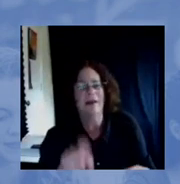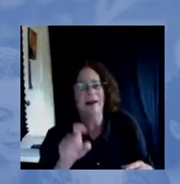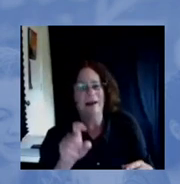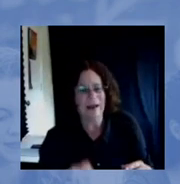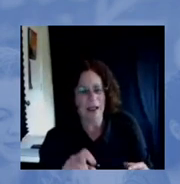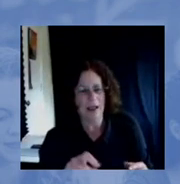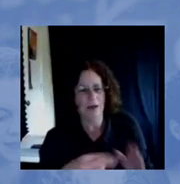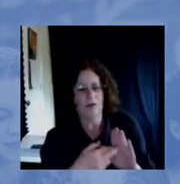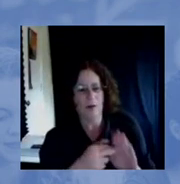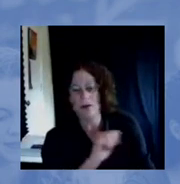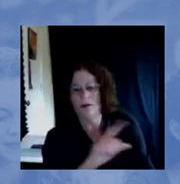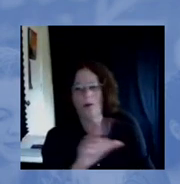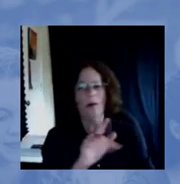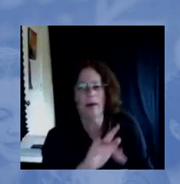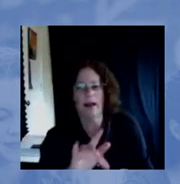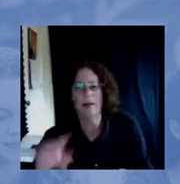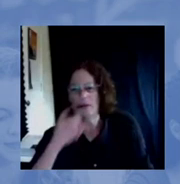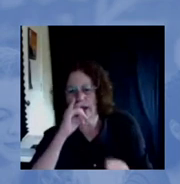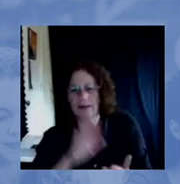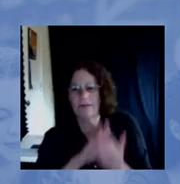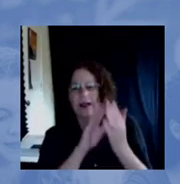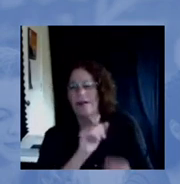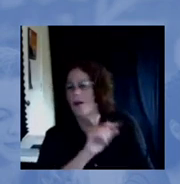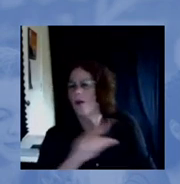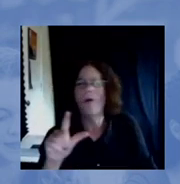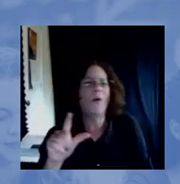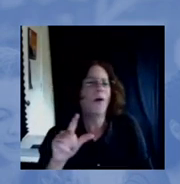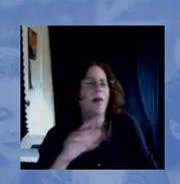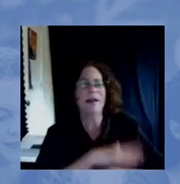KIDS FACE, ALL THOSE NEEDS, THE TABLE OF NEED IS IMMENSE.